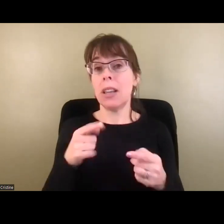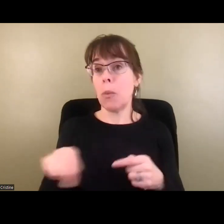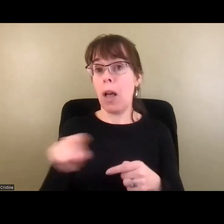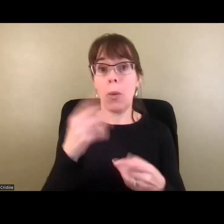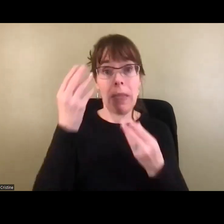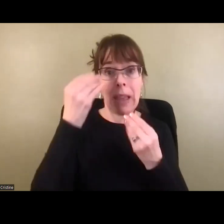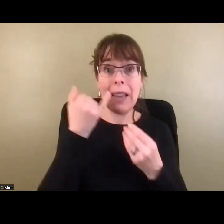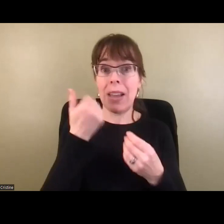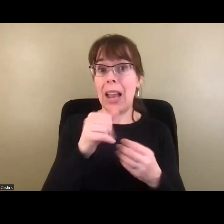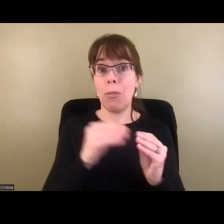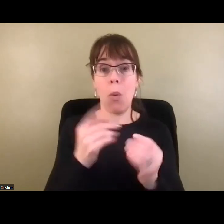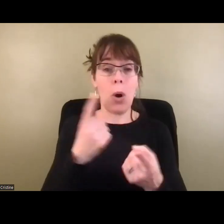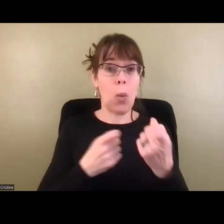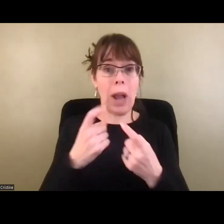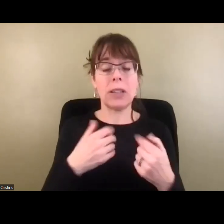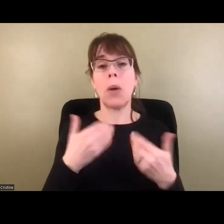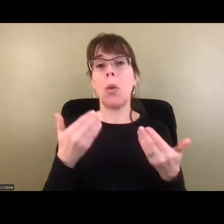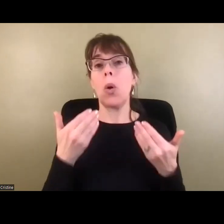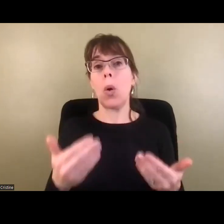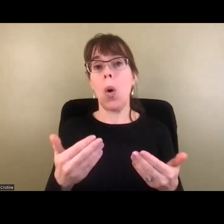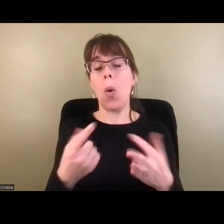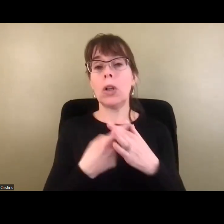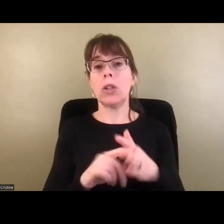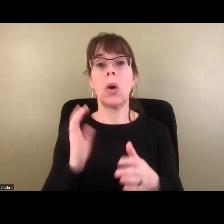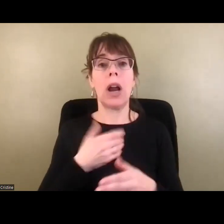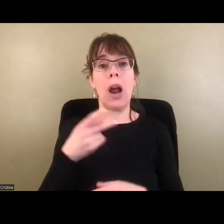other questions. I'm gonna go ahead and launch our poll quick.